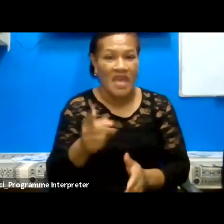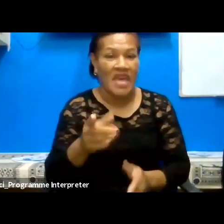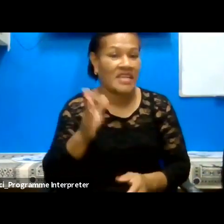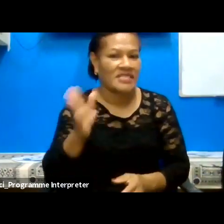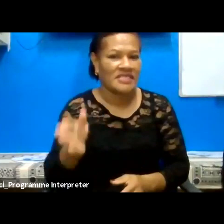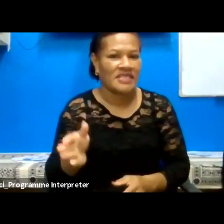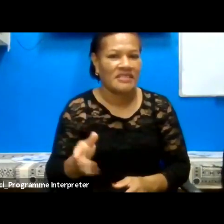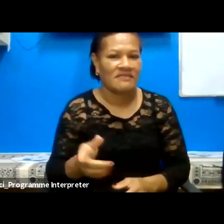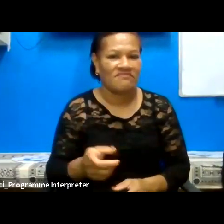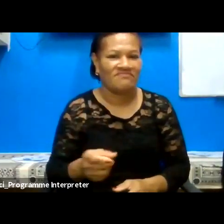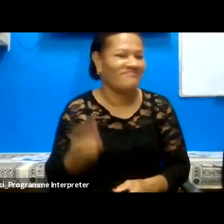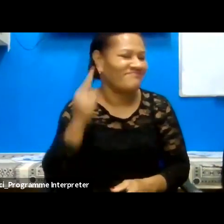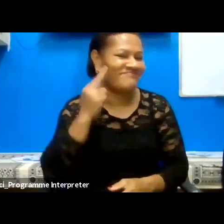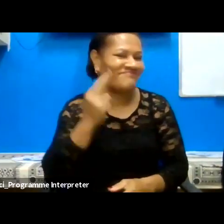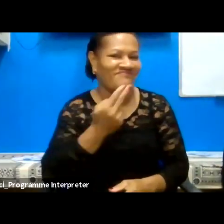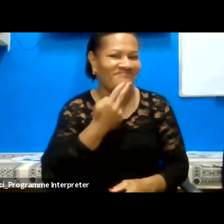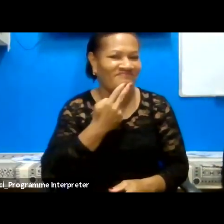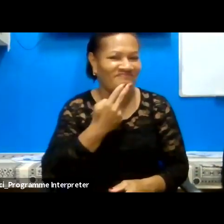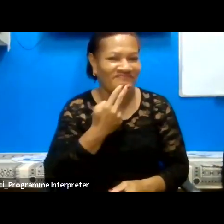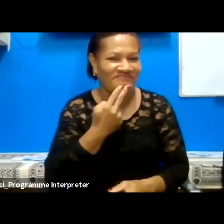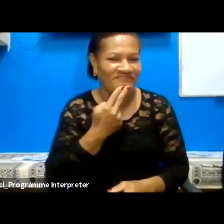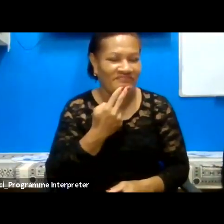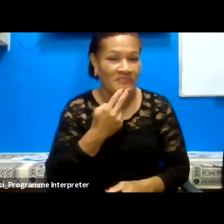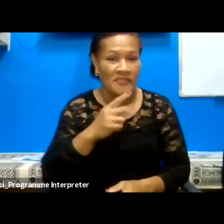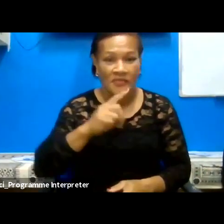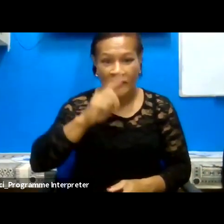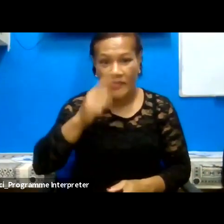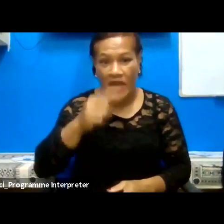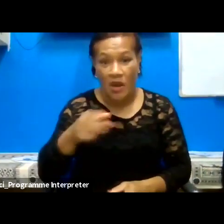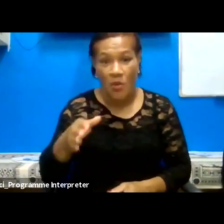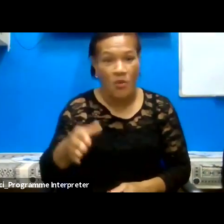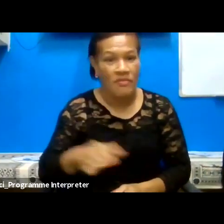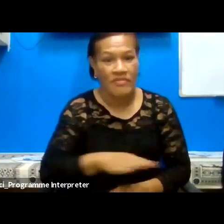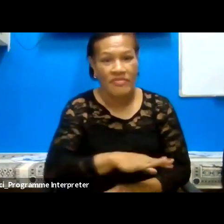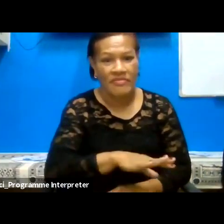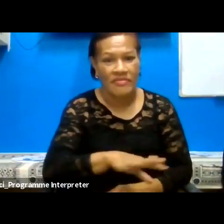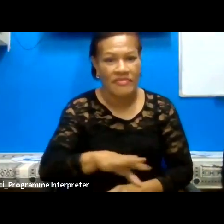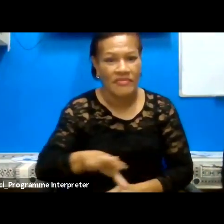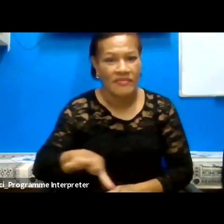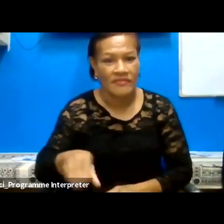this week, we are celebrating international